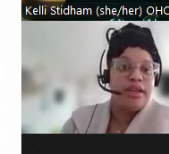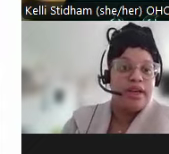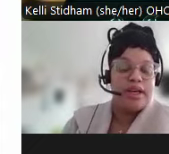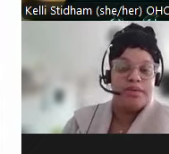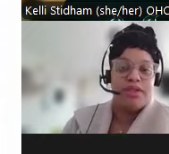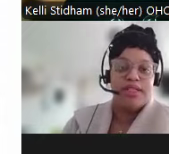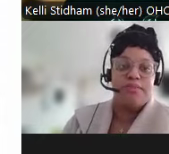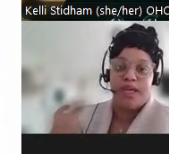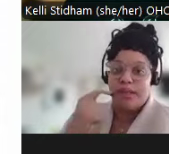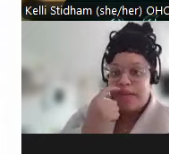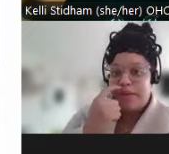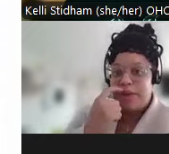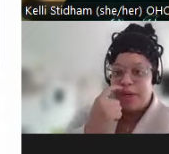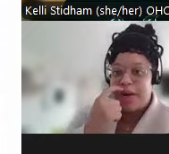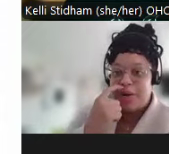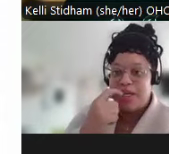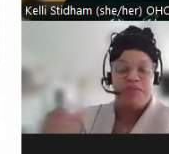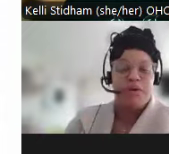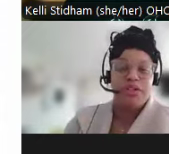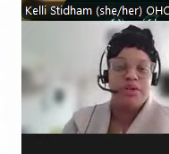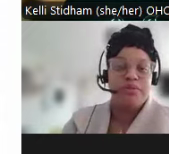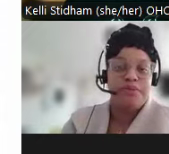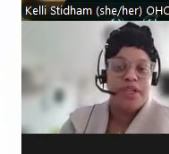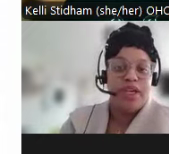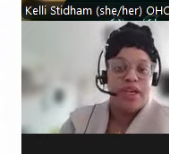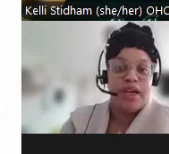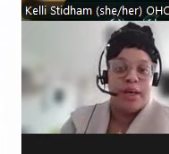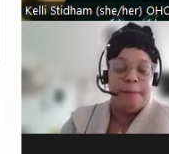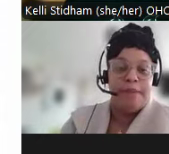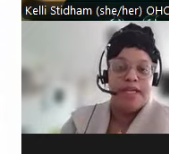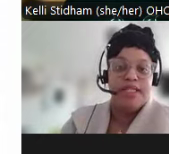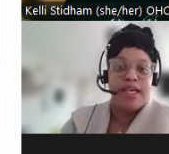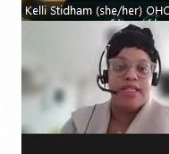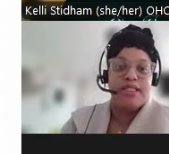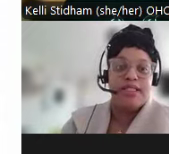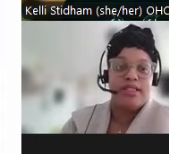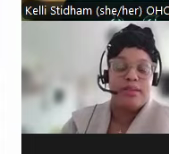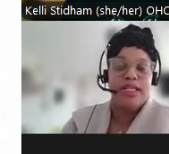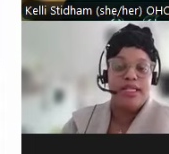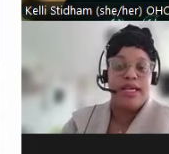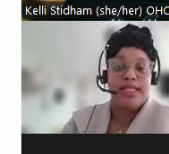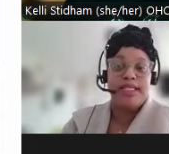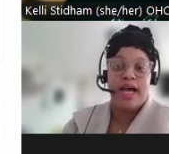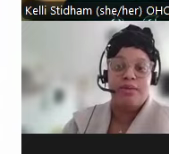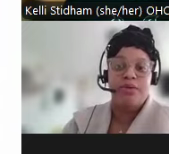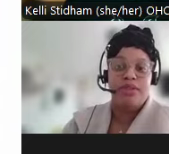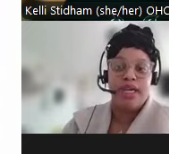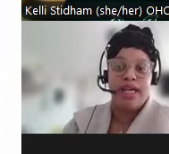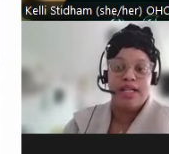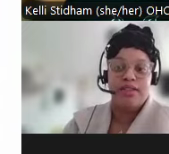Um so that's something that we're kind of all looking forward to. Um this is